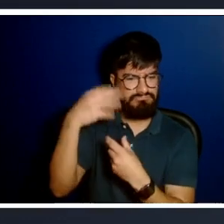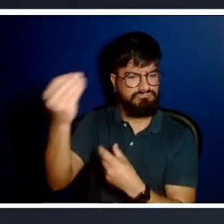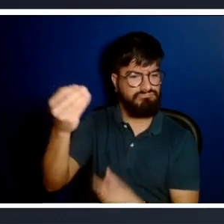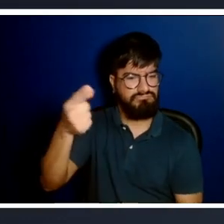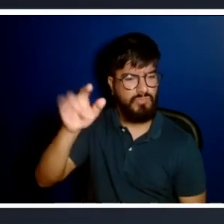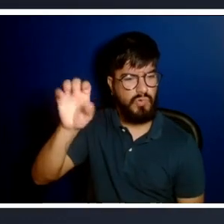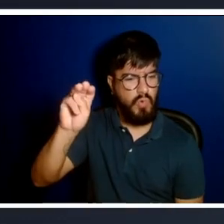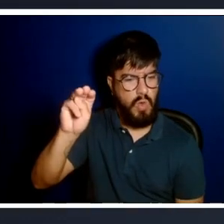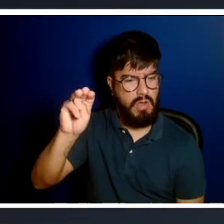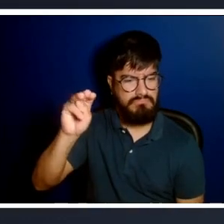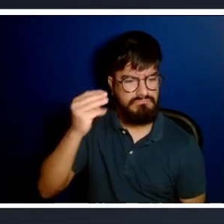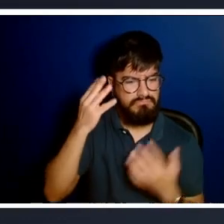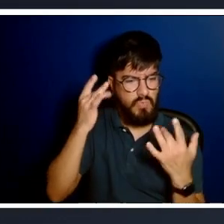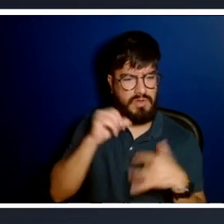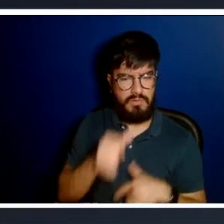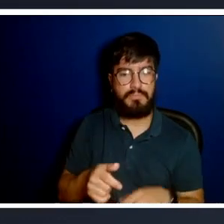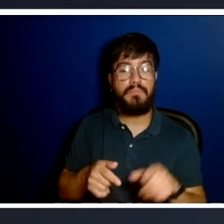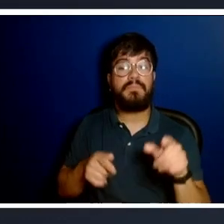Female Speaker 2: So, these birds are very special